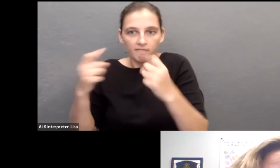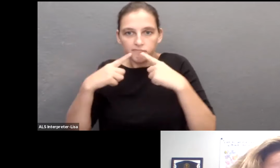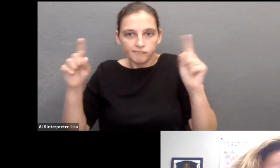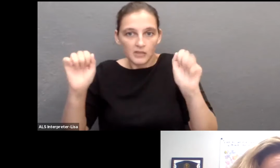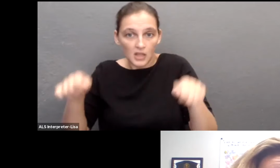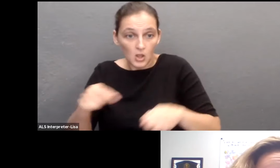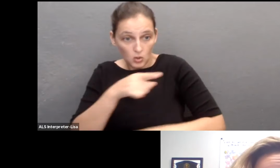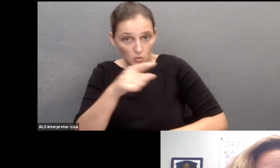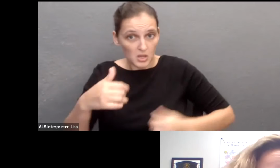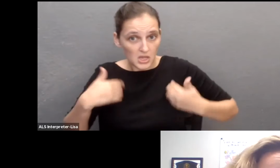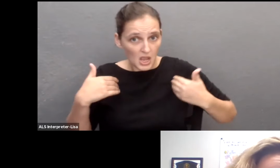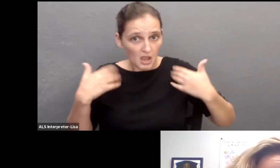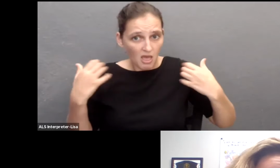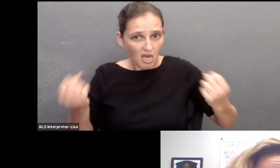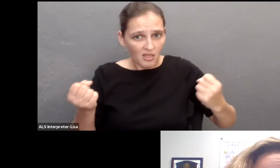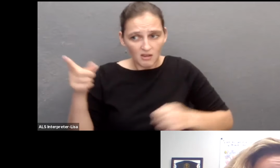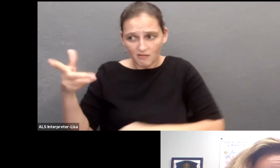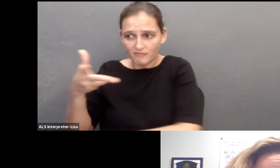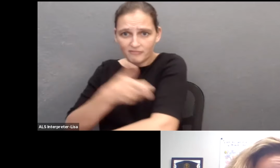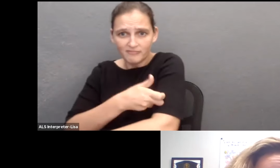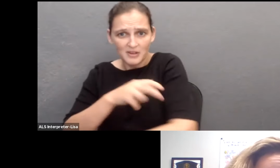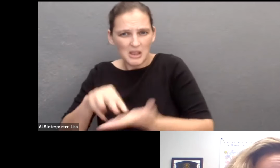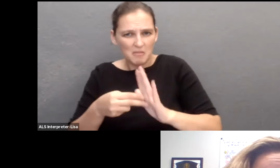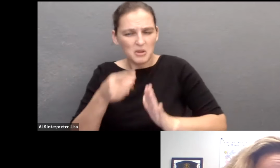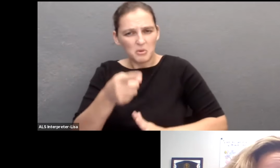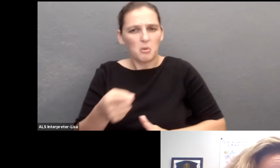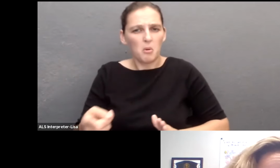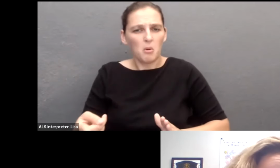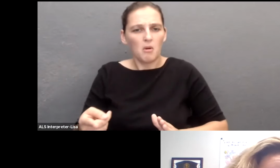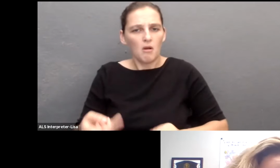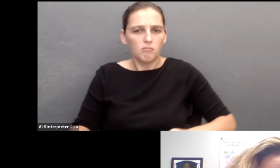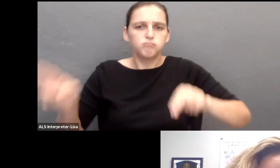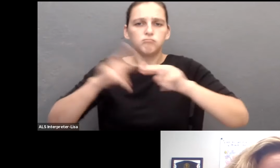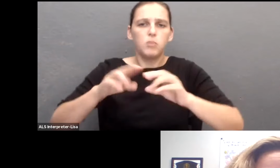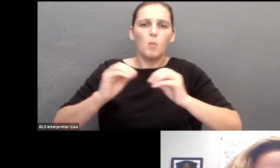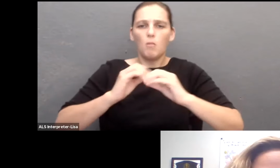and healthy almost eliminate your chances of having severe illness or even, or even dying.